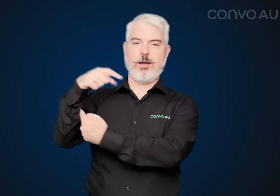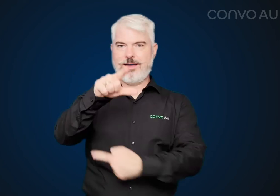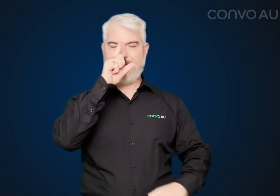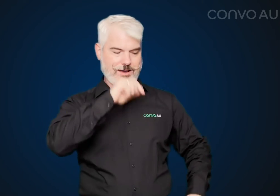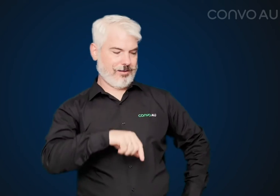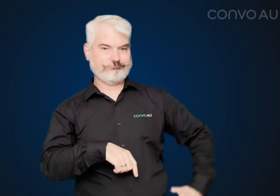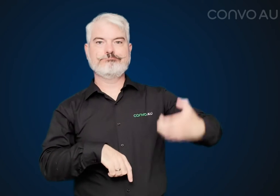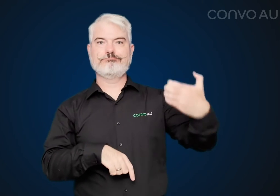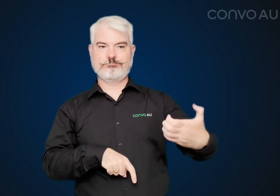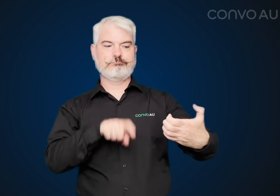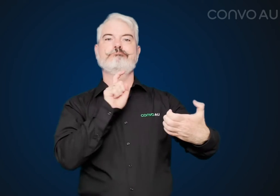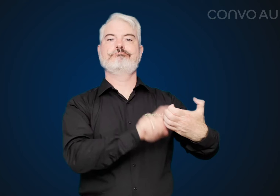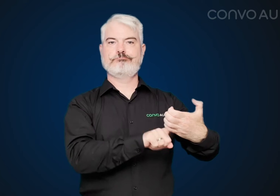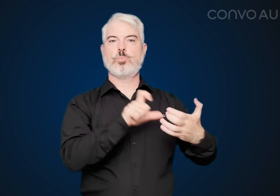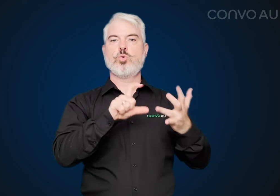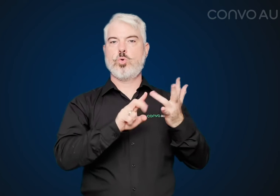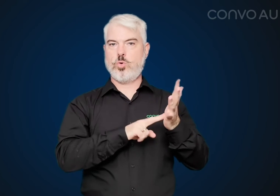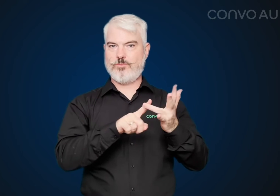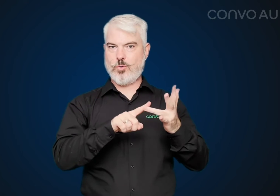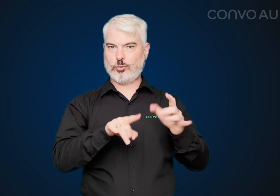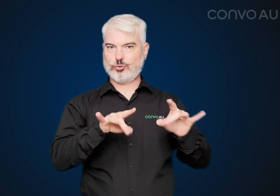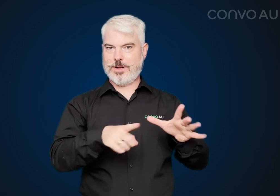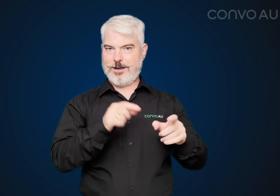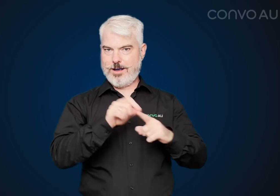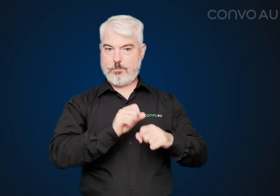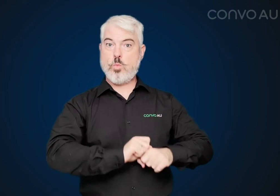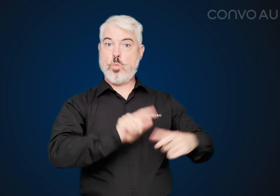Once they acknowledge this, you can open the Convo Australia app